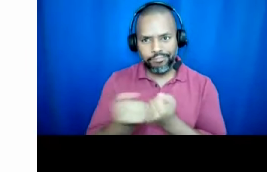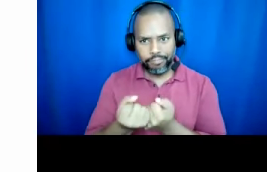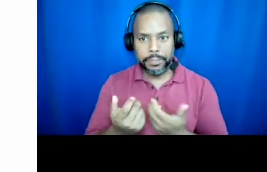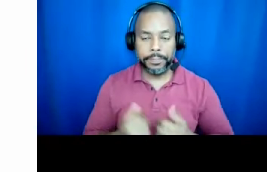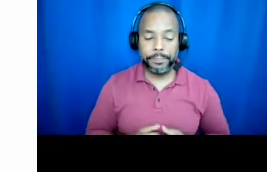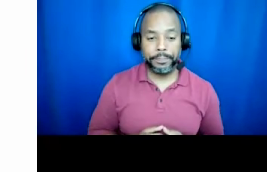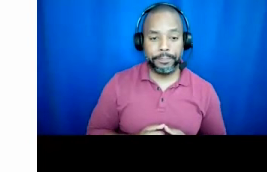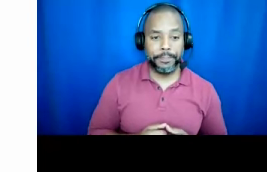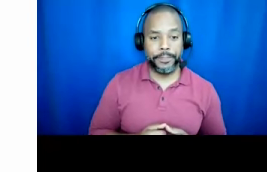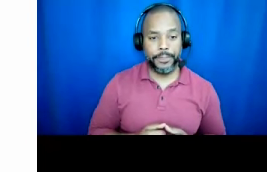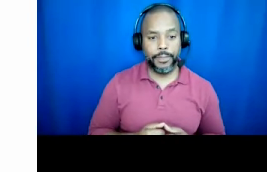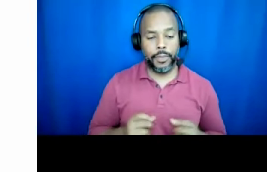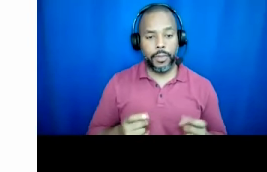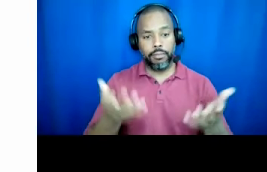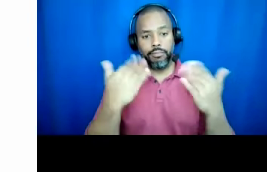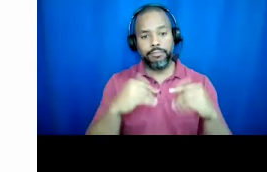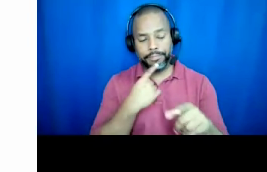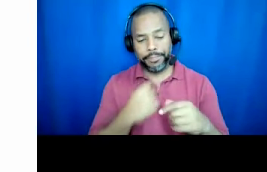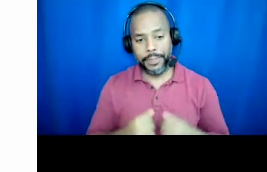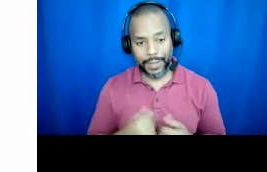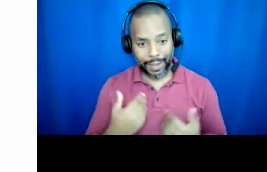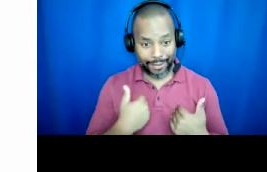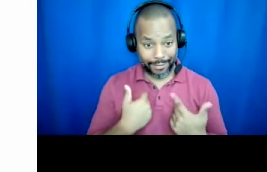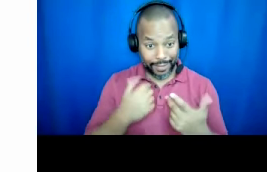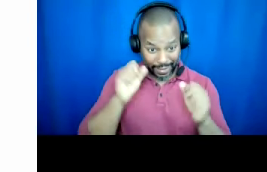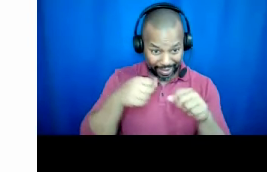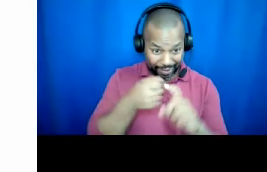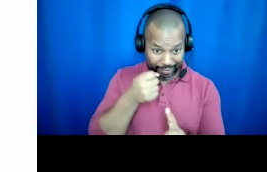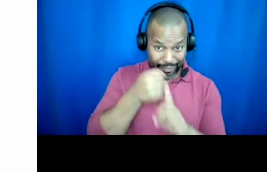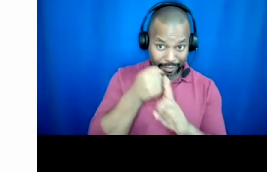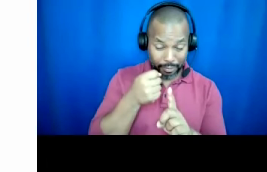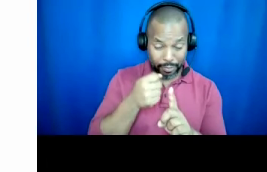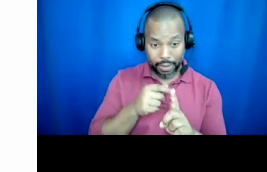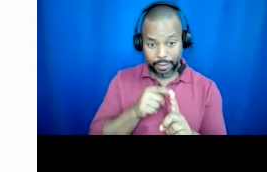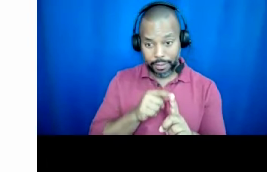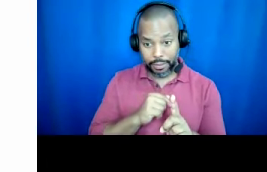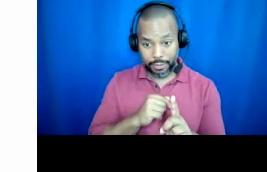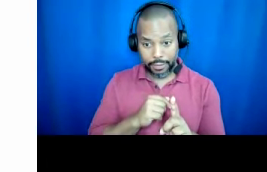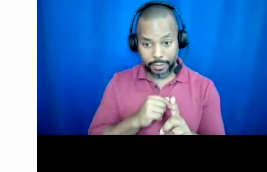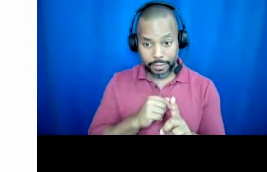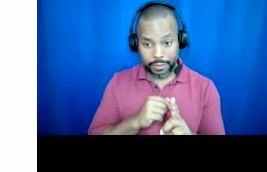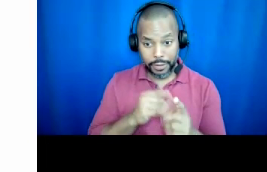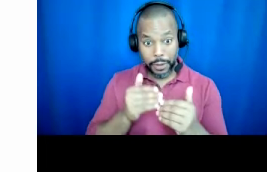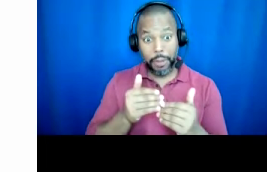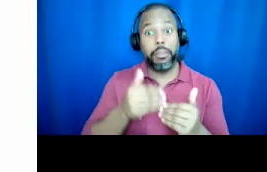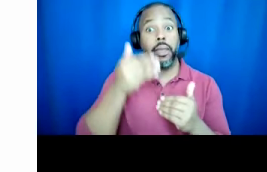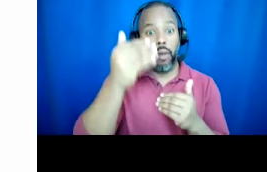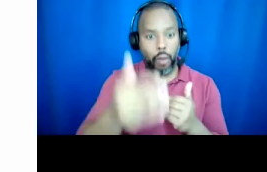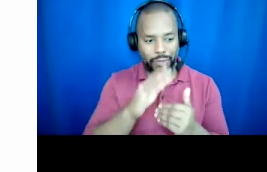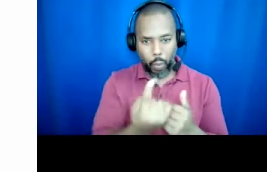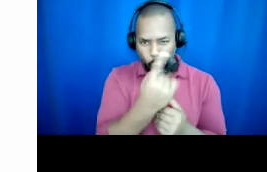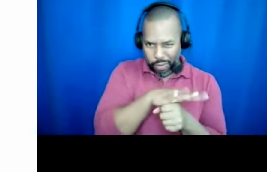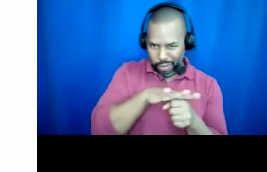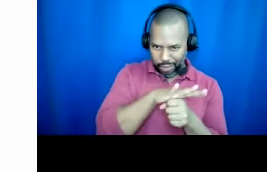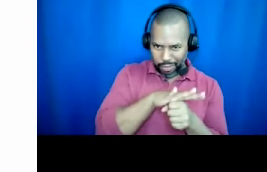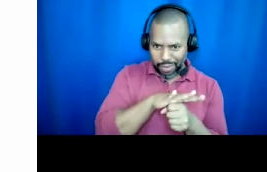And does the request for resource have the potential to impact, potential for impact beyond the requesting area? Good and bad, right.